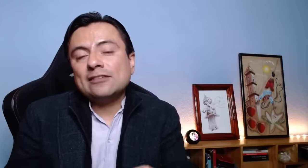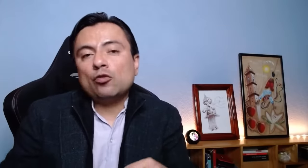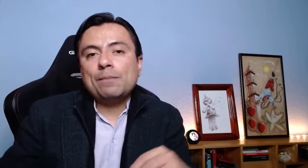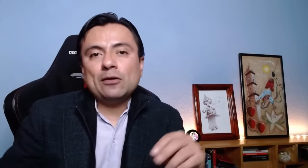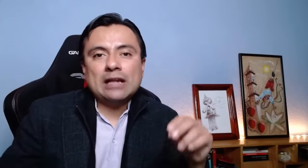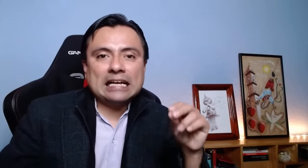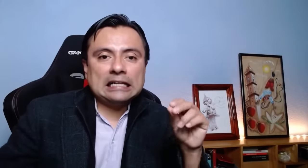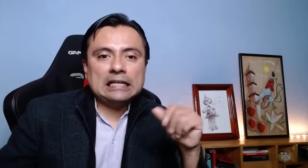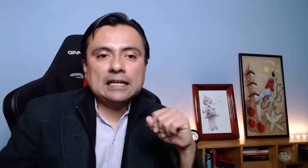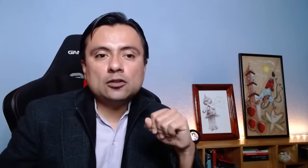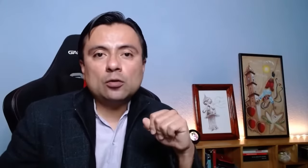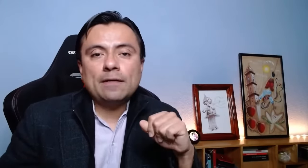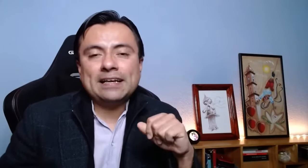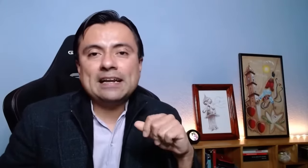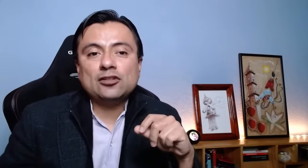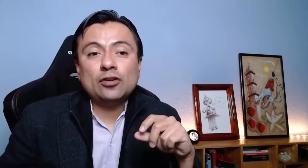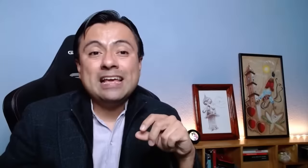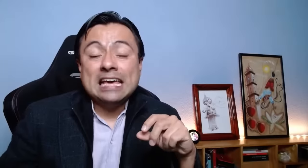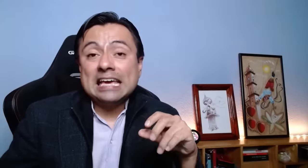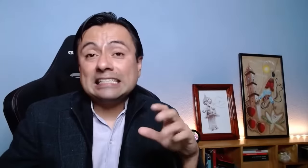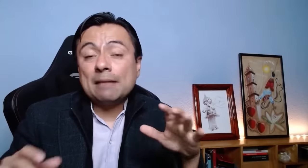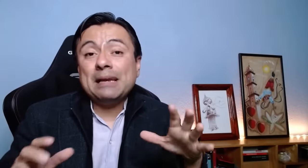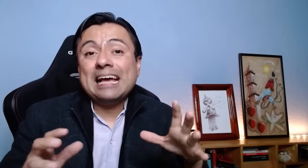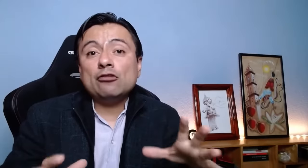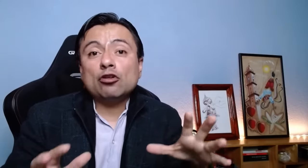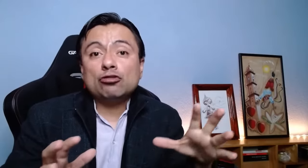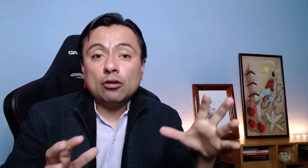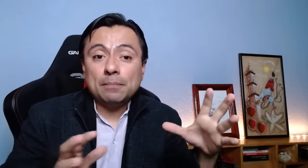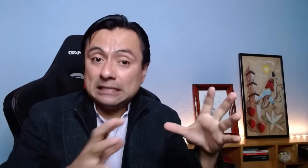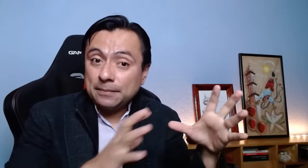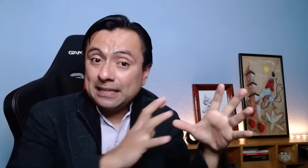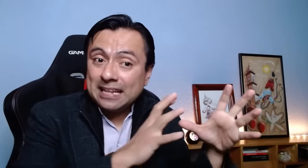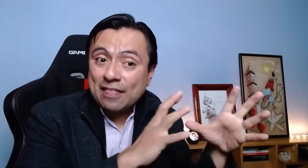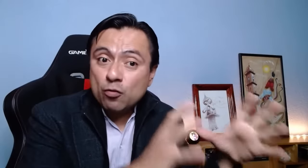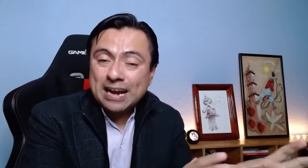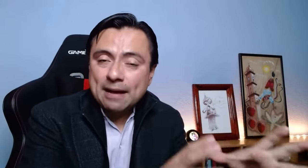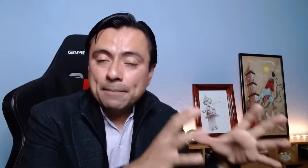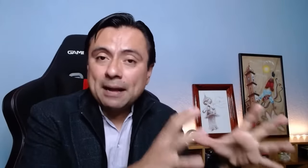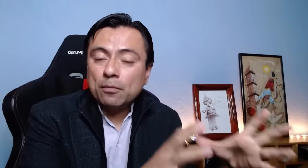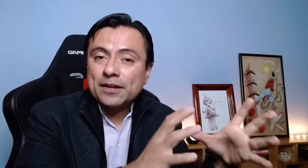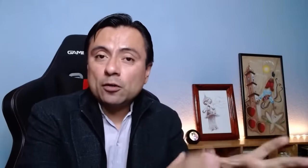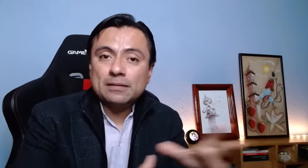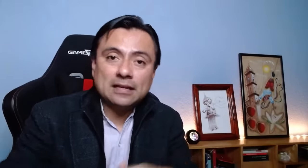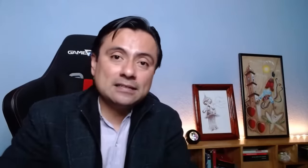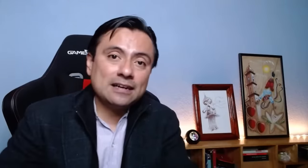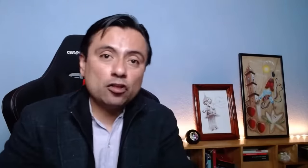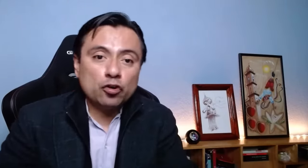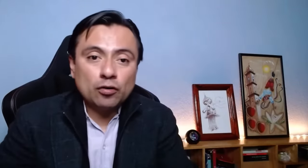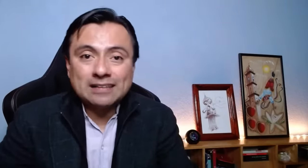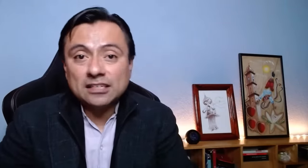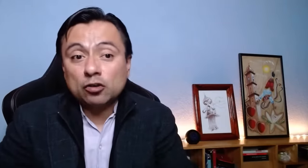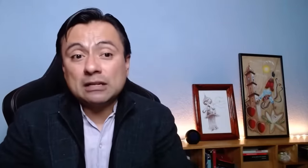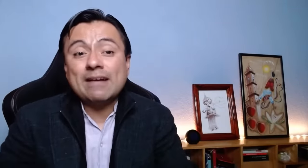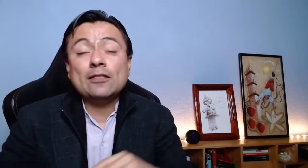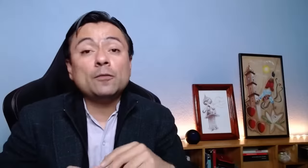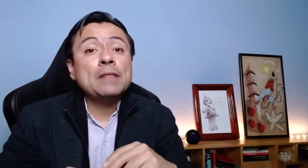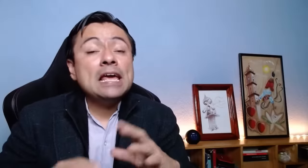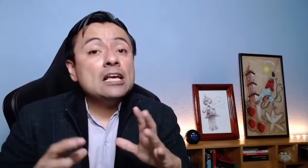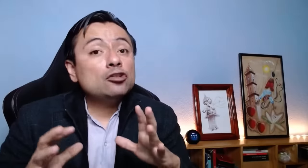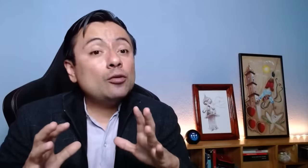initially the authorities blamed to the Jalisco Nueva Generación cartel that is fighting for control of precisely customs to be able to market